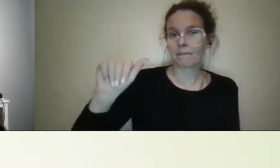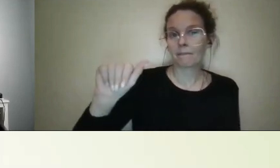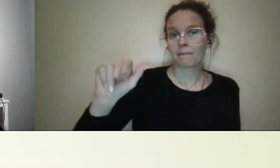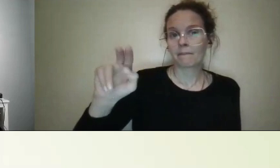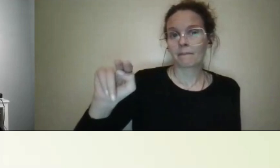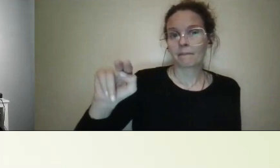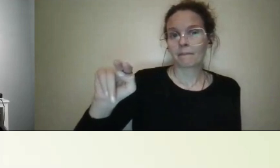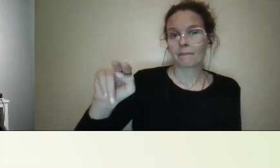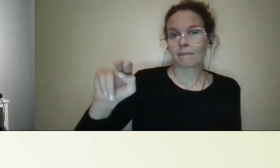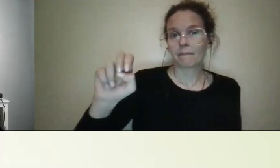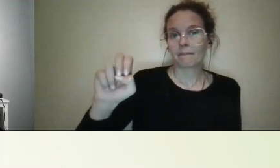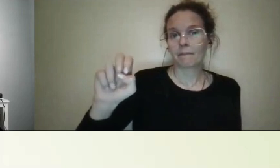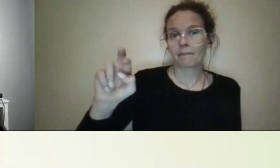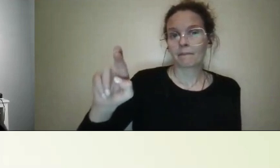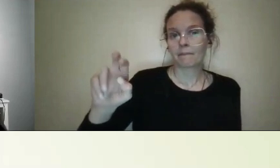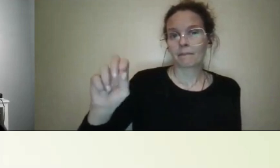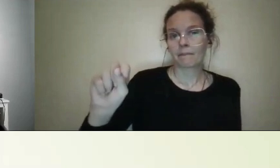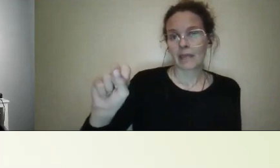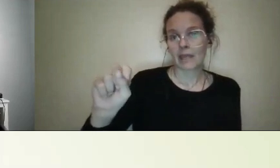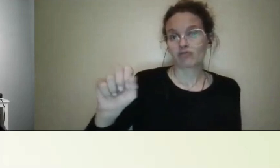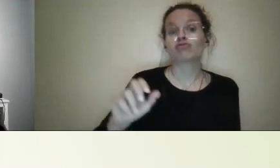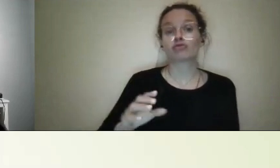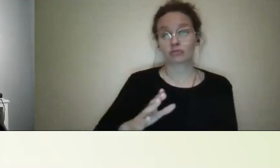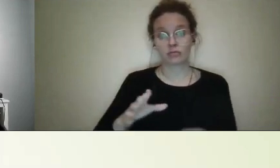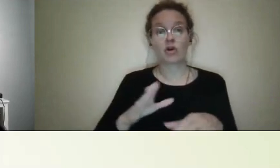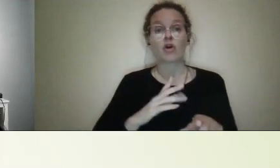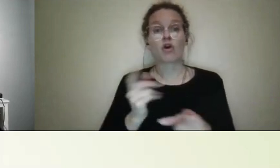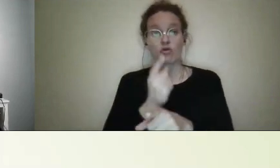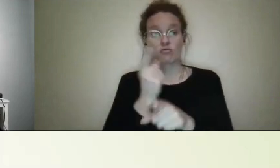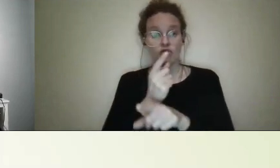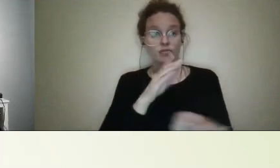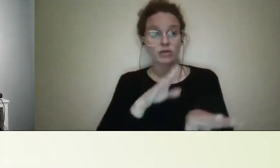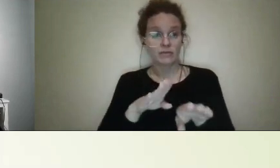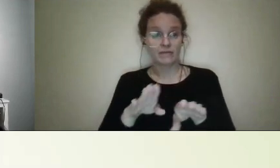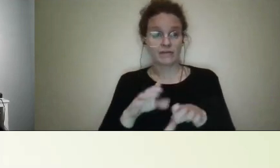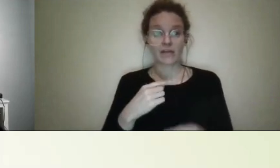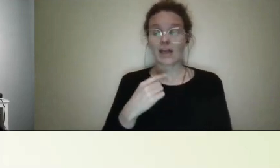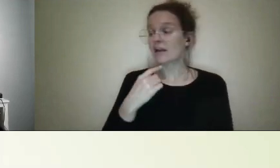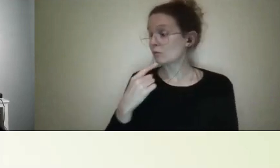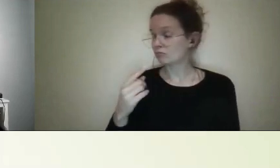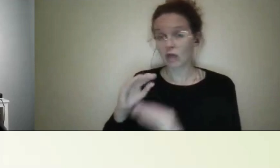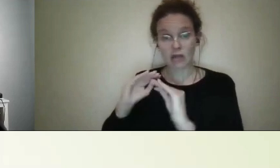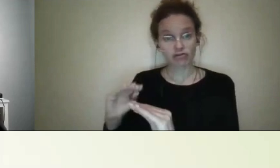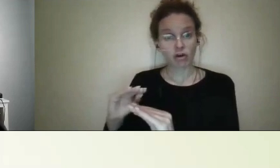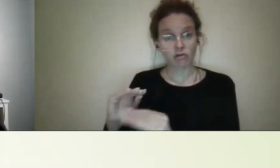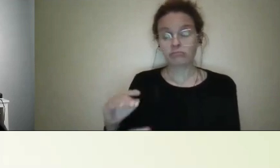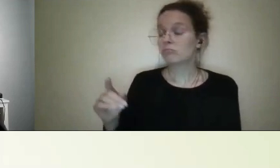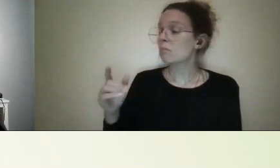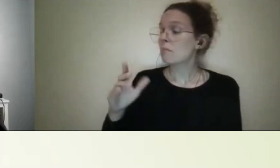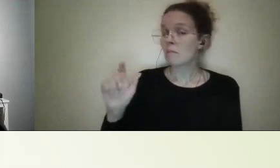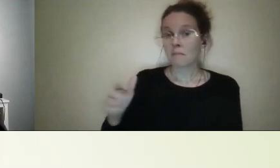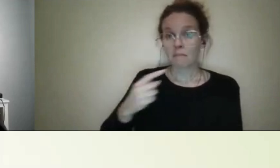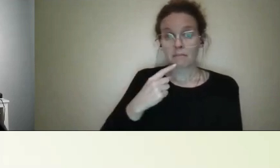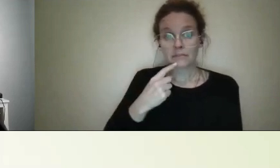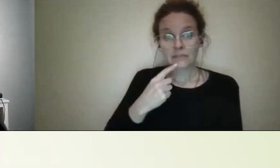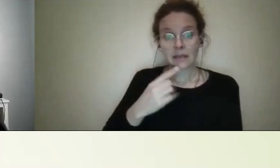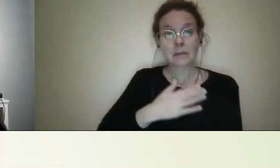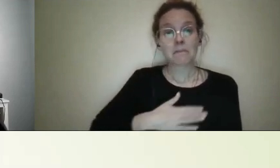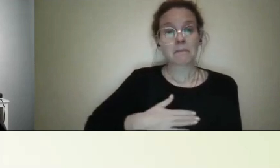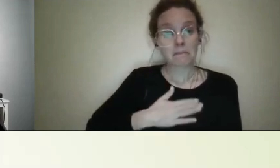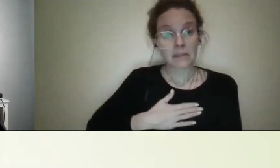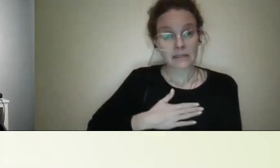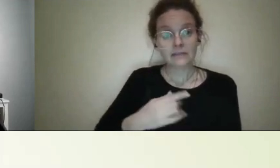my children since they were little bitty, was to say please and thank you or when they asked